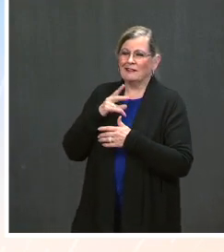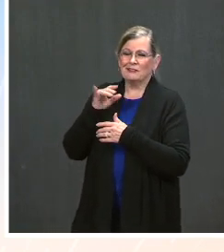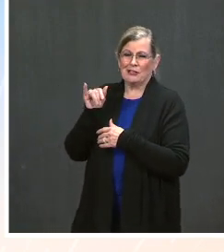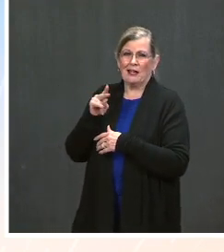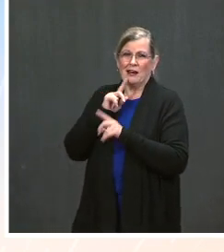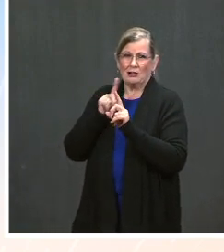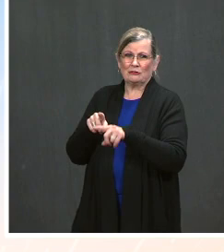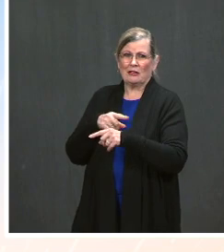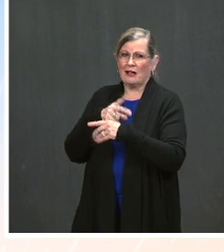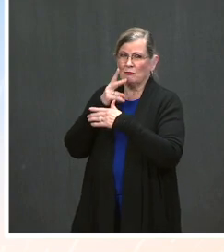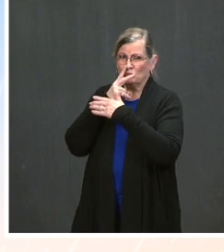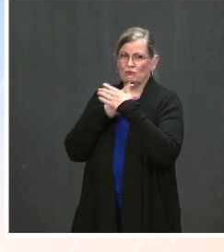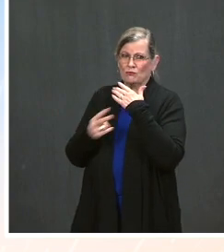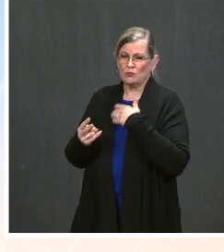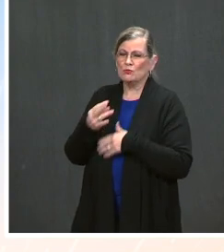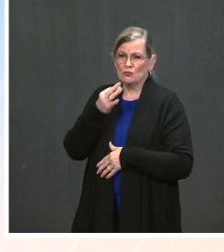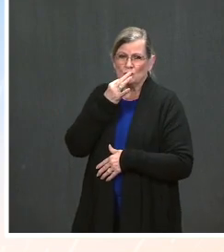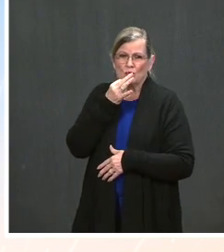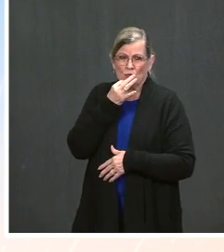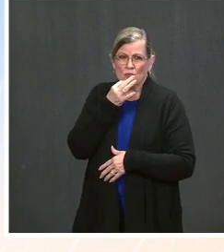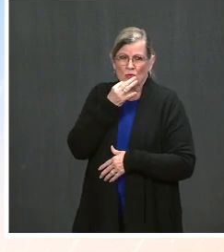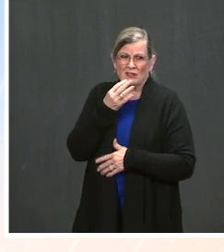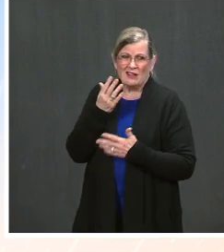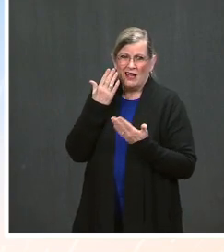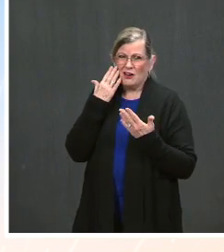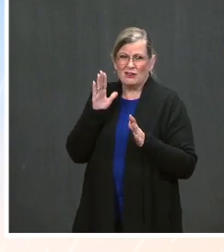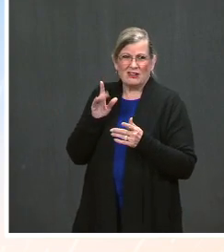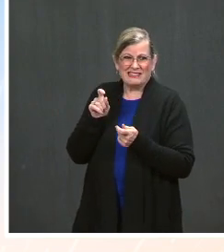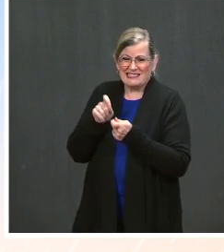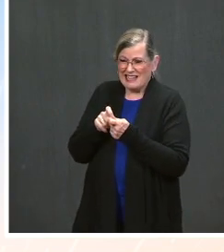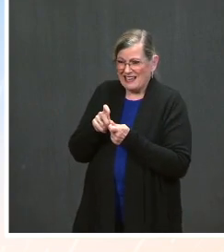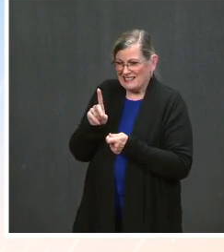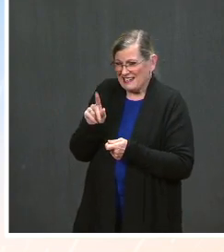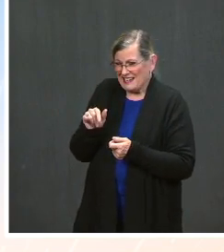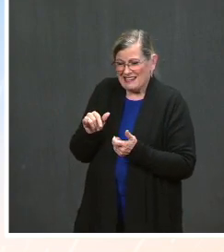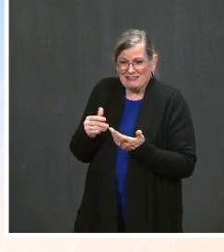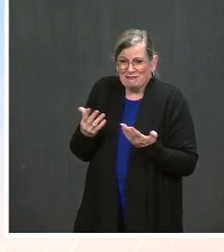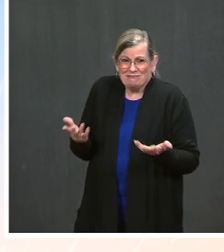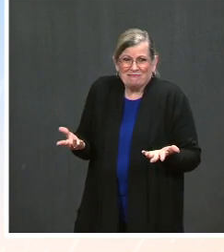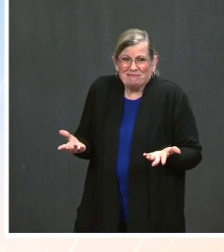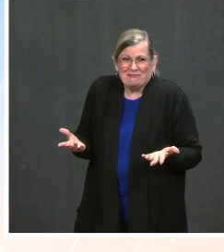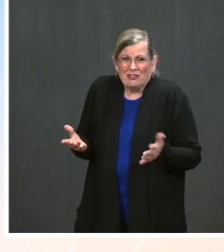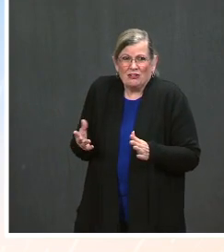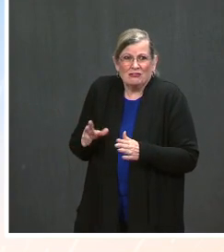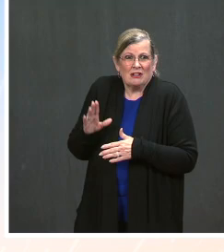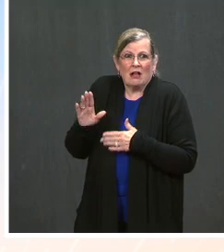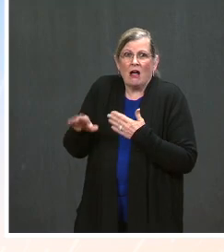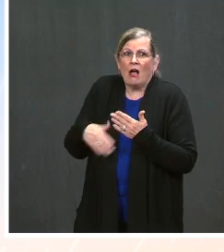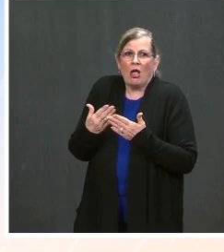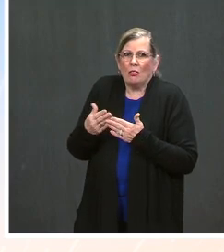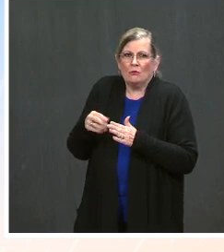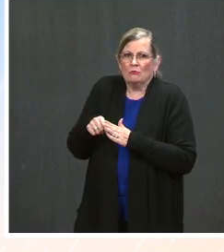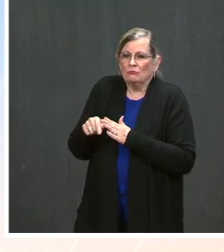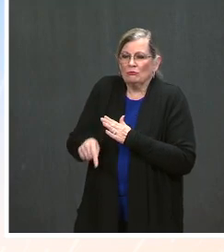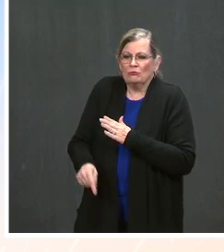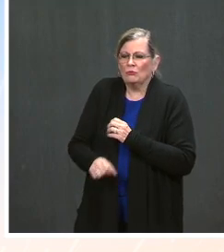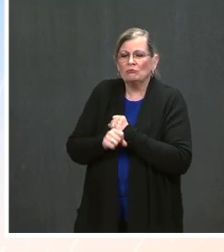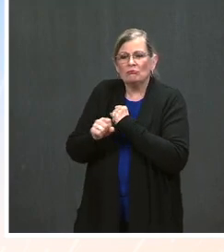but I expect it to be quite soon. I wouldn't read into more than that. The Press: Okay. And then on the infrastructure package: We saw that the President, during the campaign,